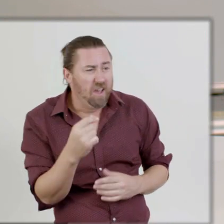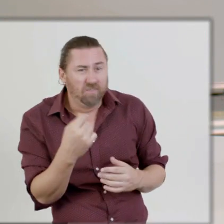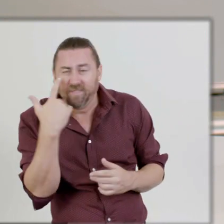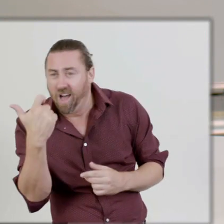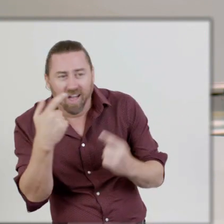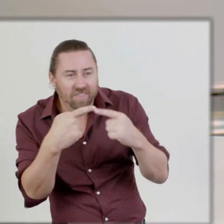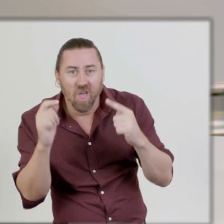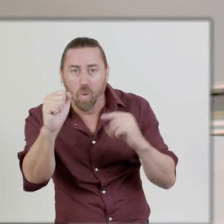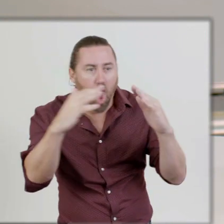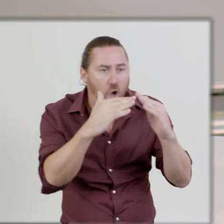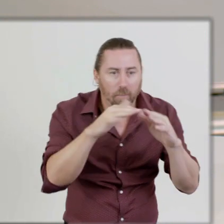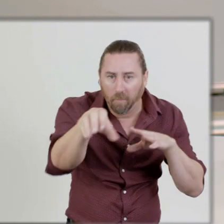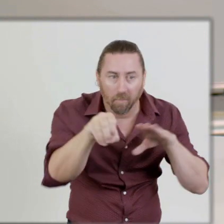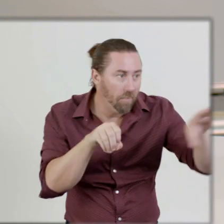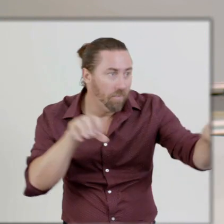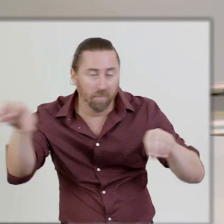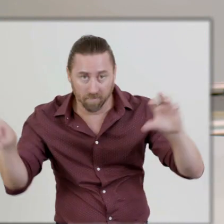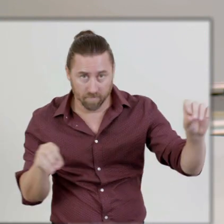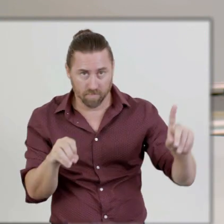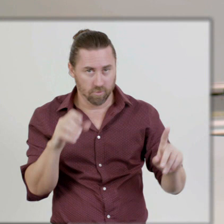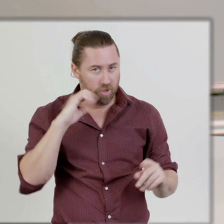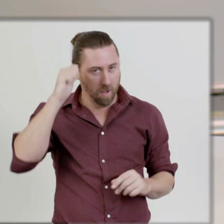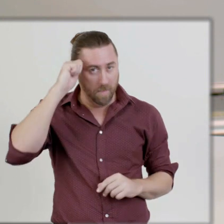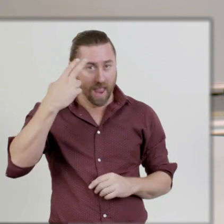To create your model, you could use everyday things found at home.